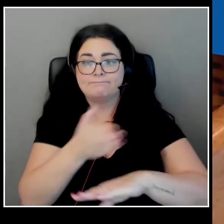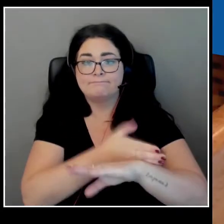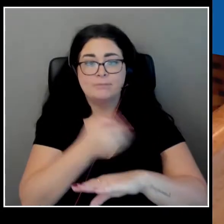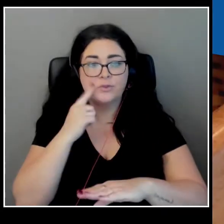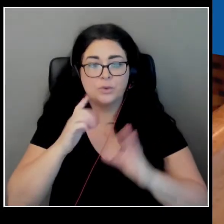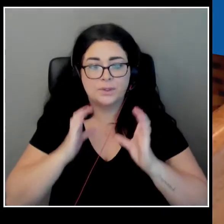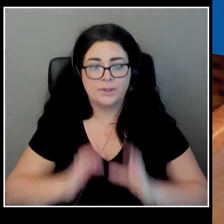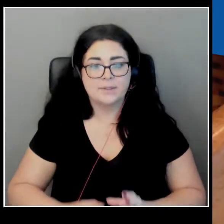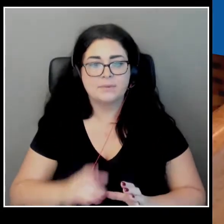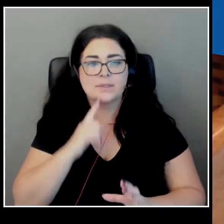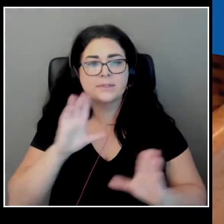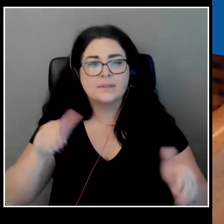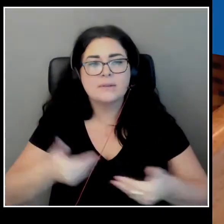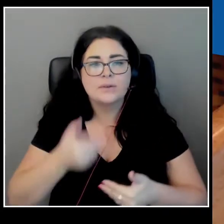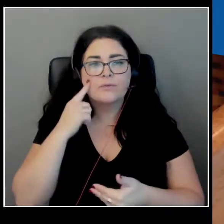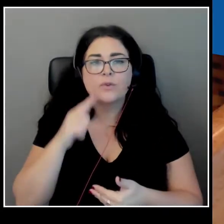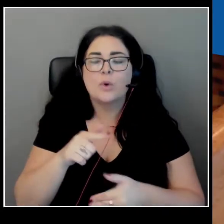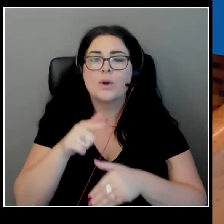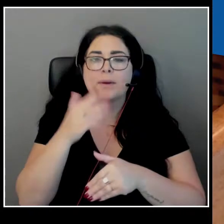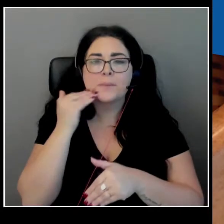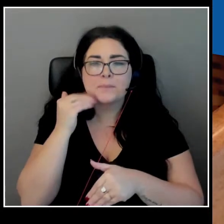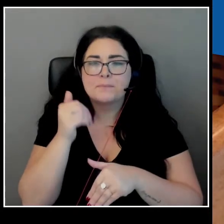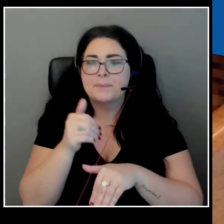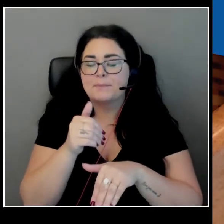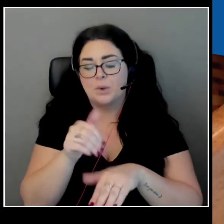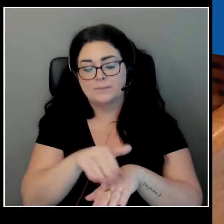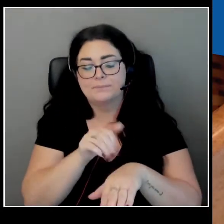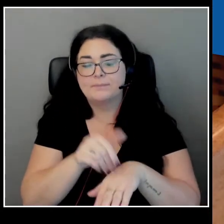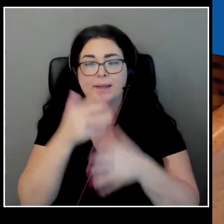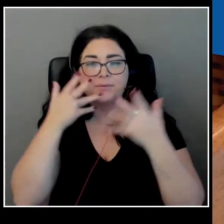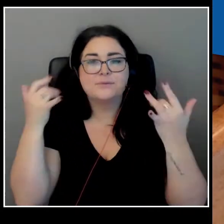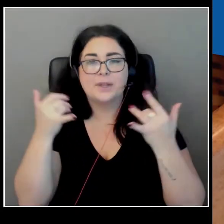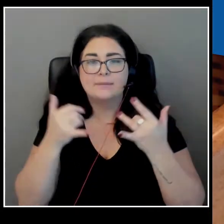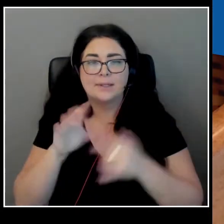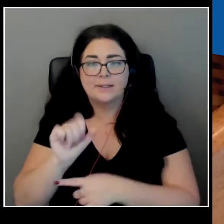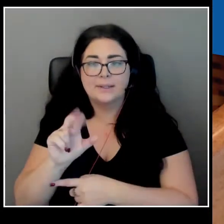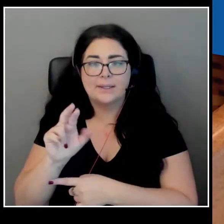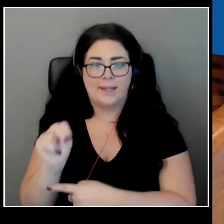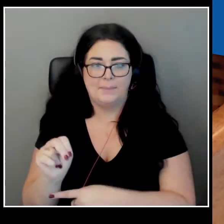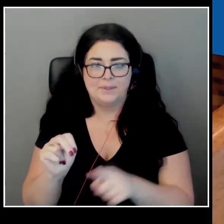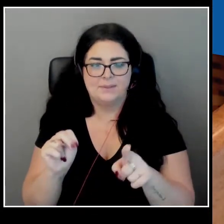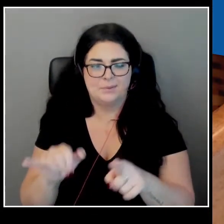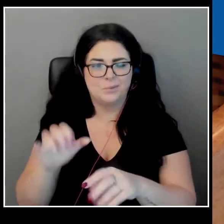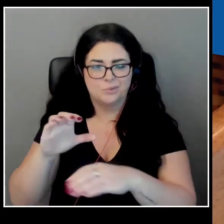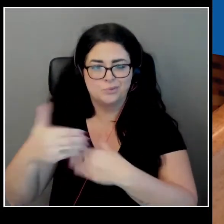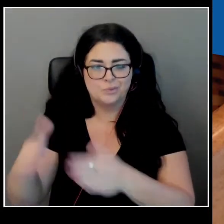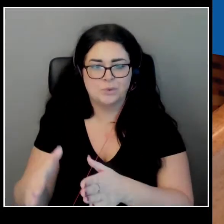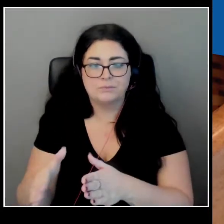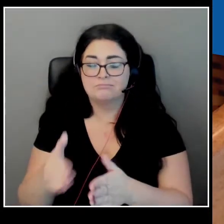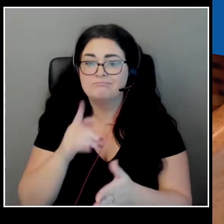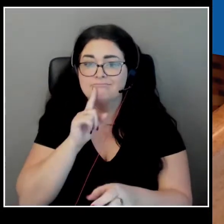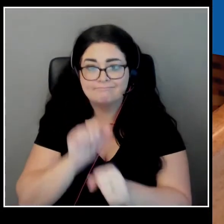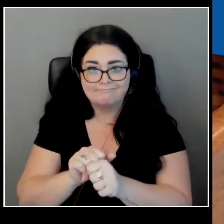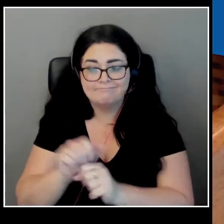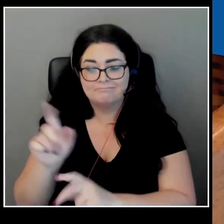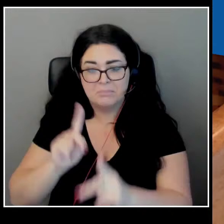of pet friendly cabins. I am pleased to share that these cabins have been in very high demand with very positive feedback